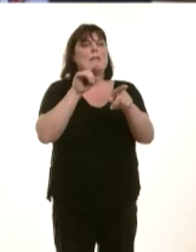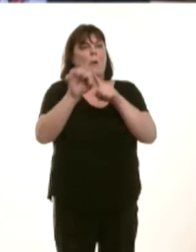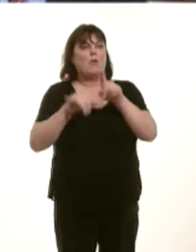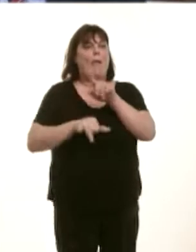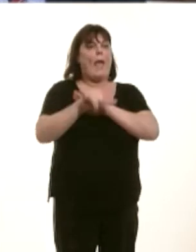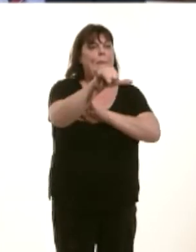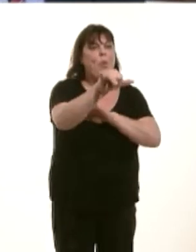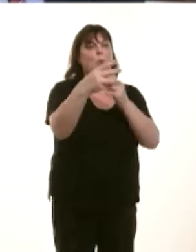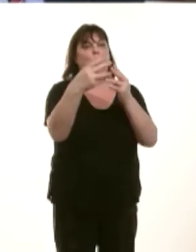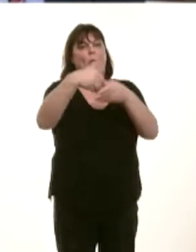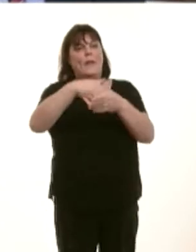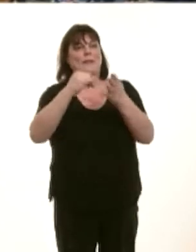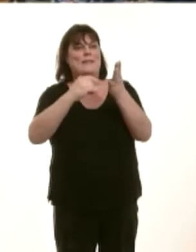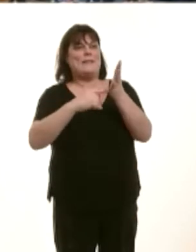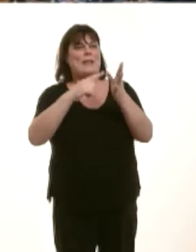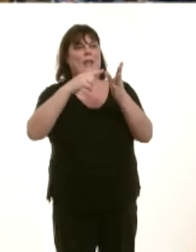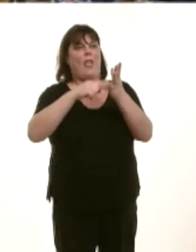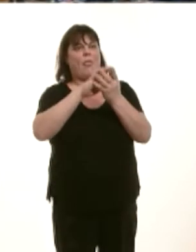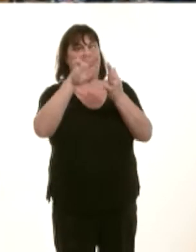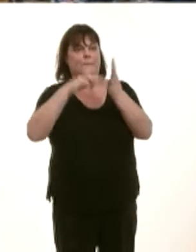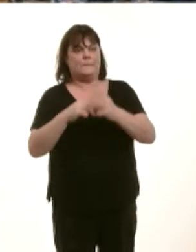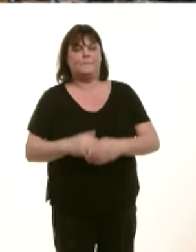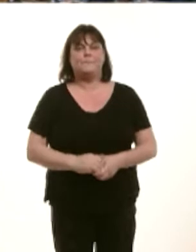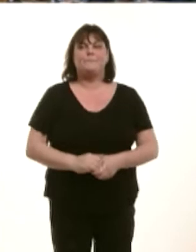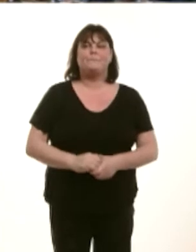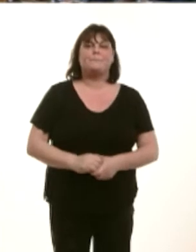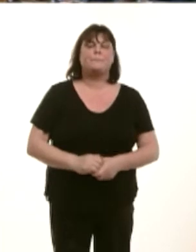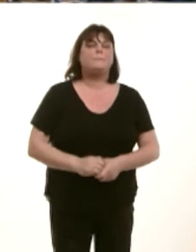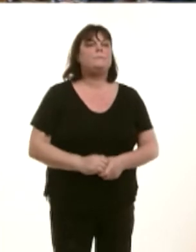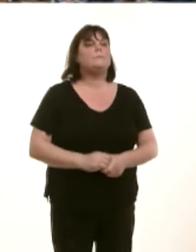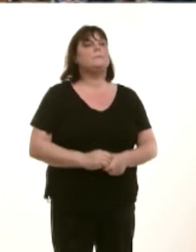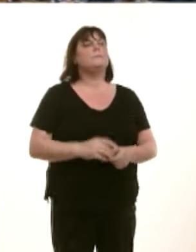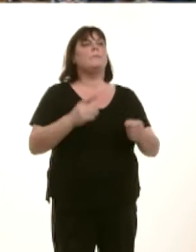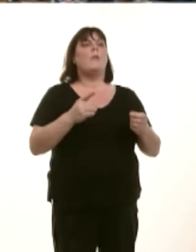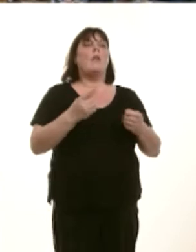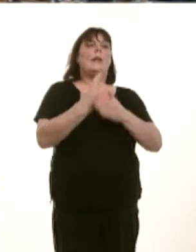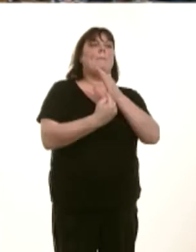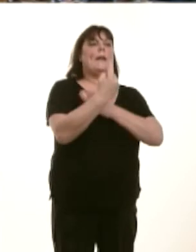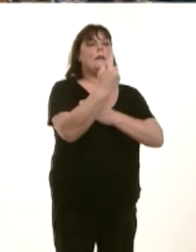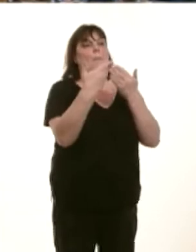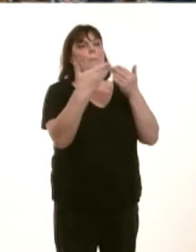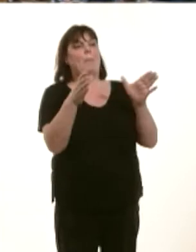Leanne Wood: The independent public body, Passenger Focus, has found that travel disruption